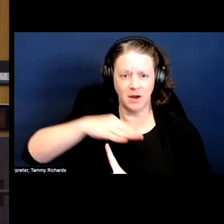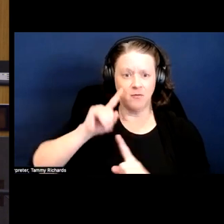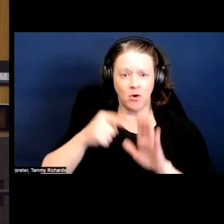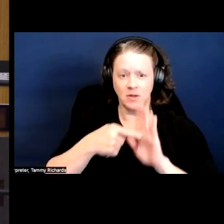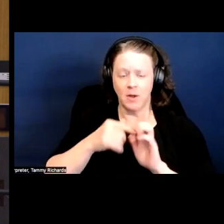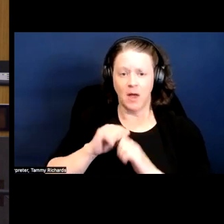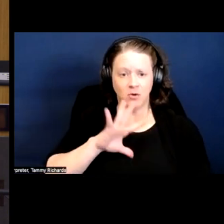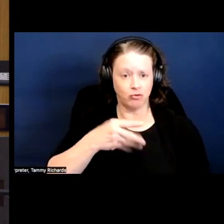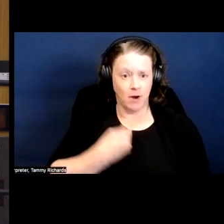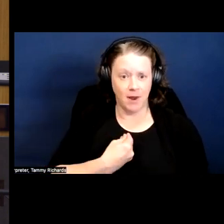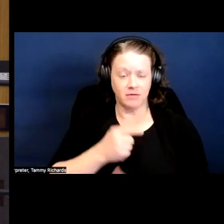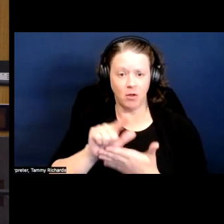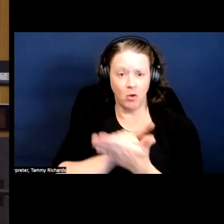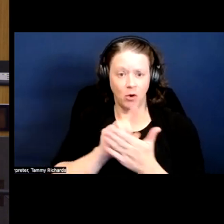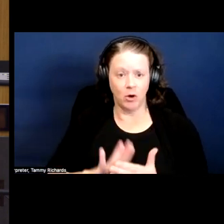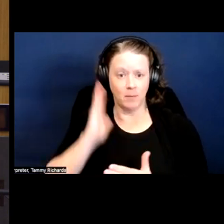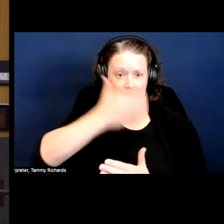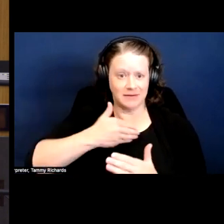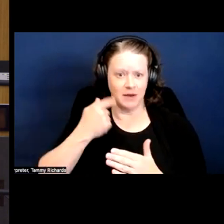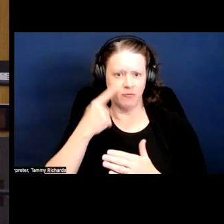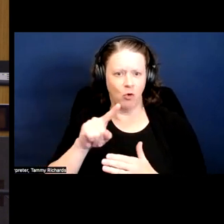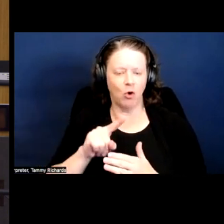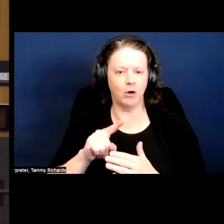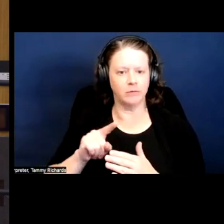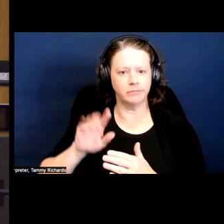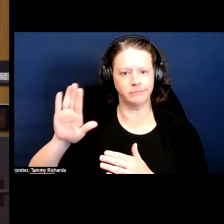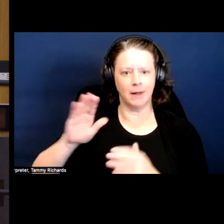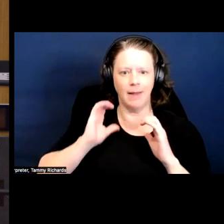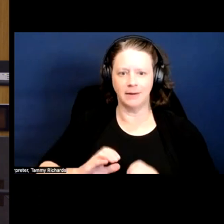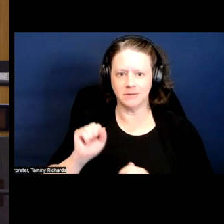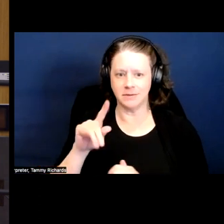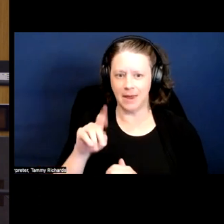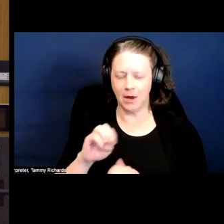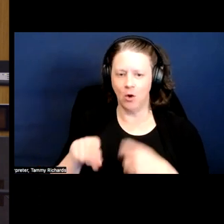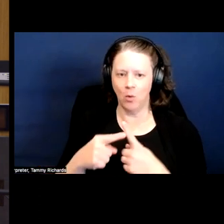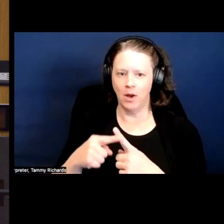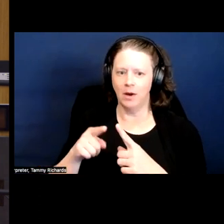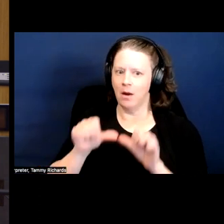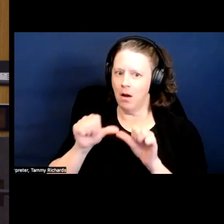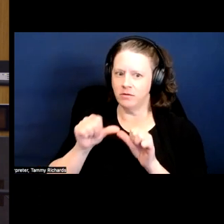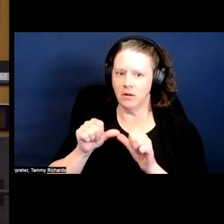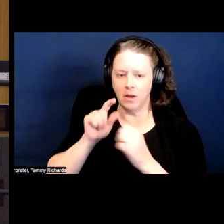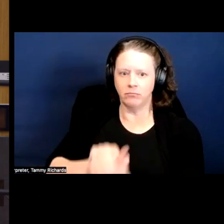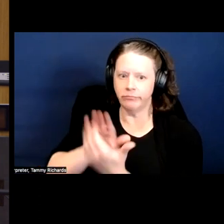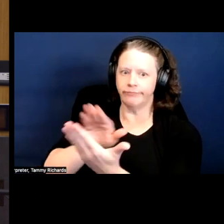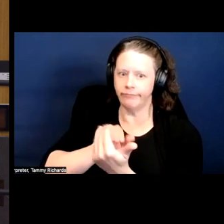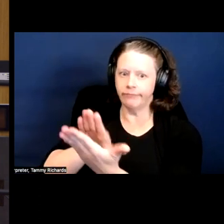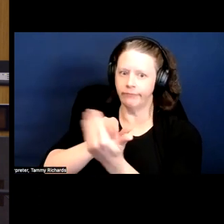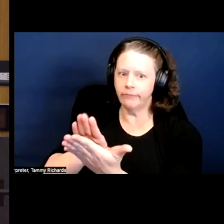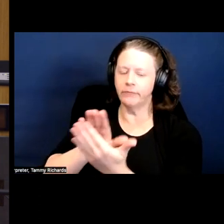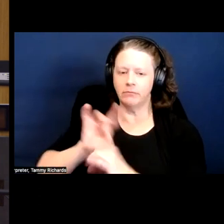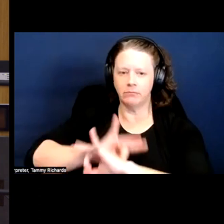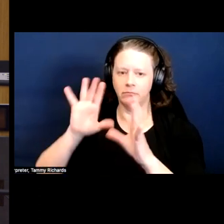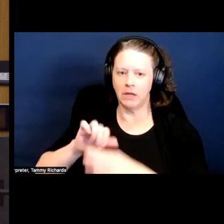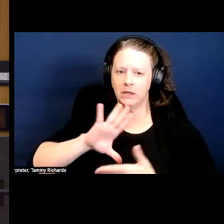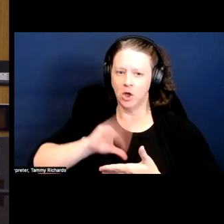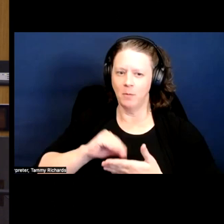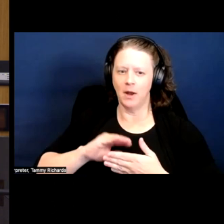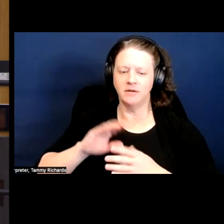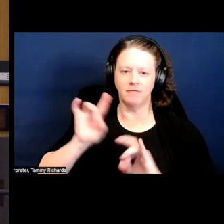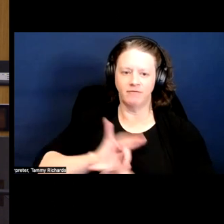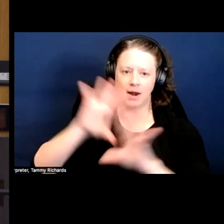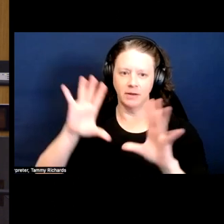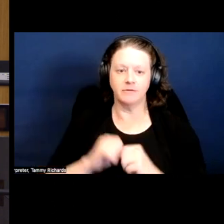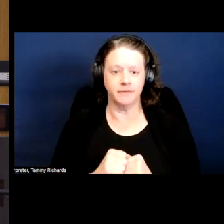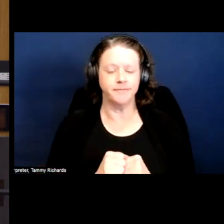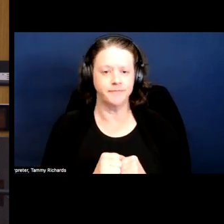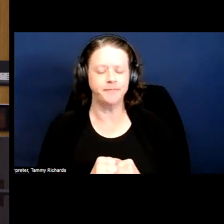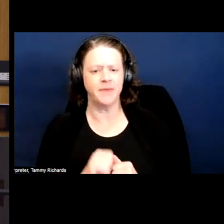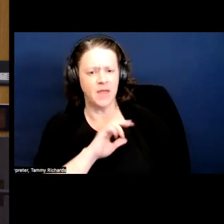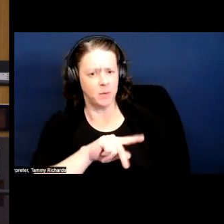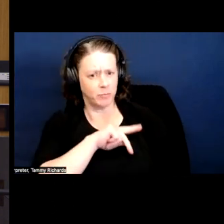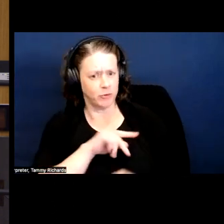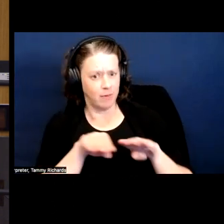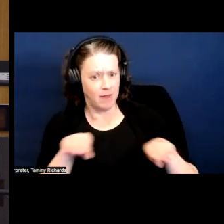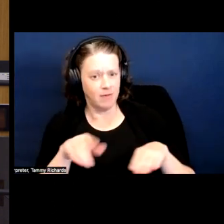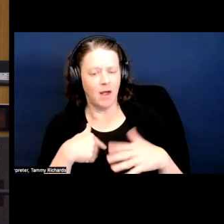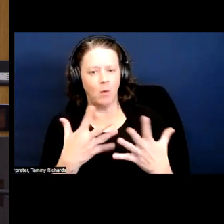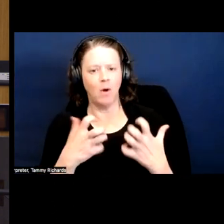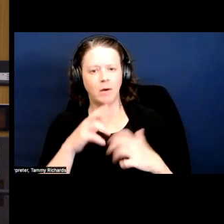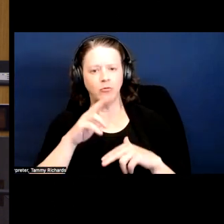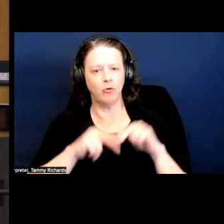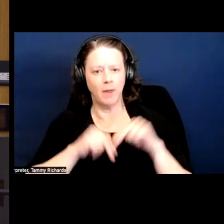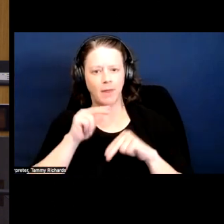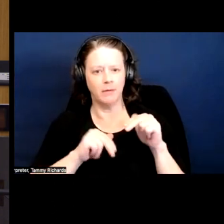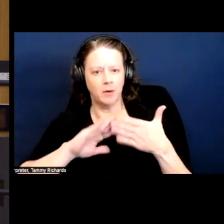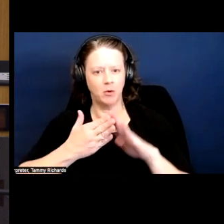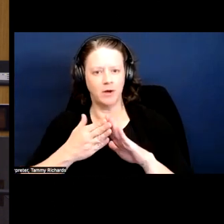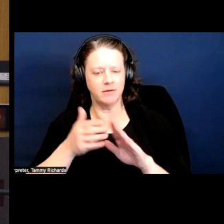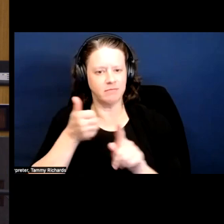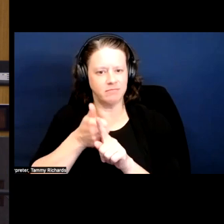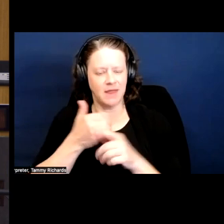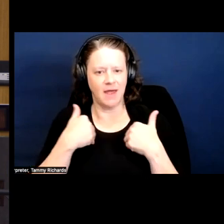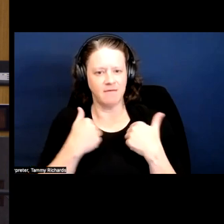a client when you constantly see humanizing violence.